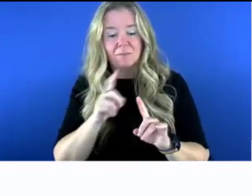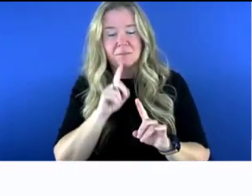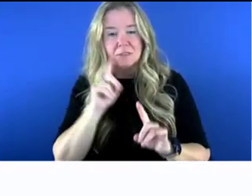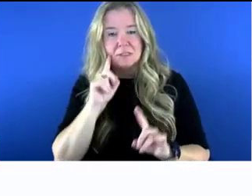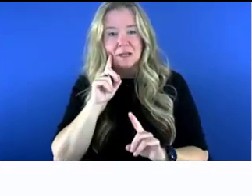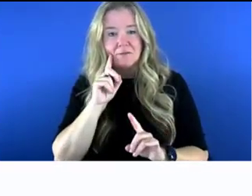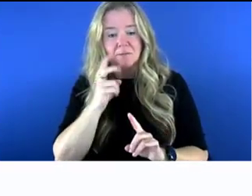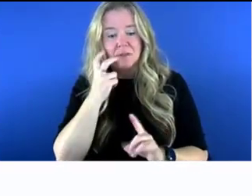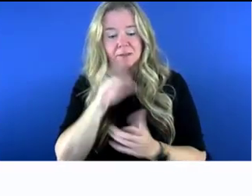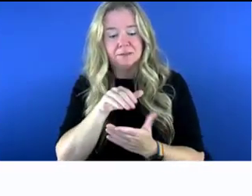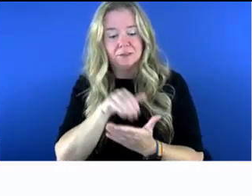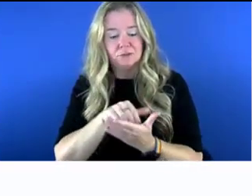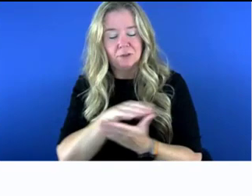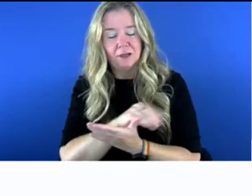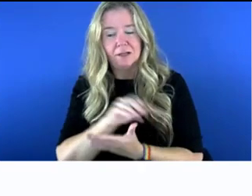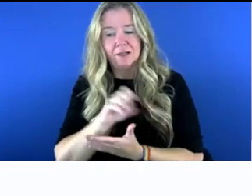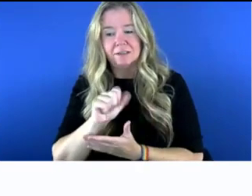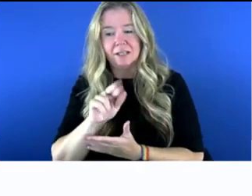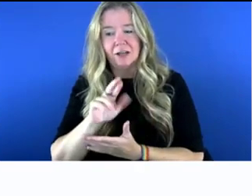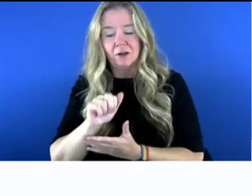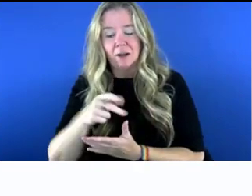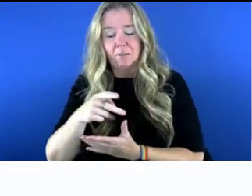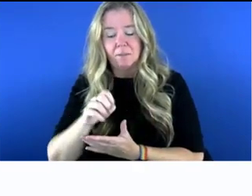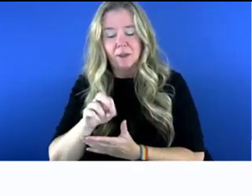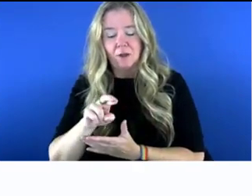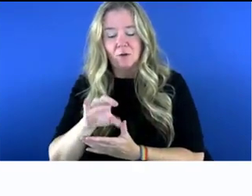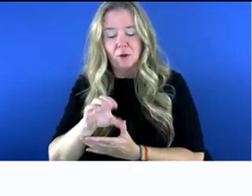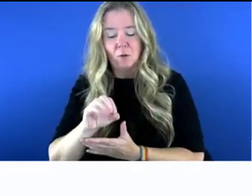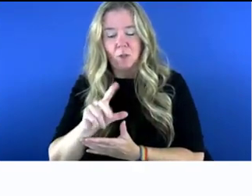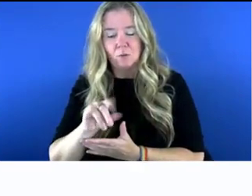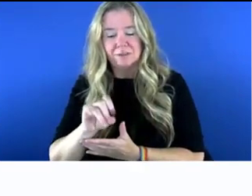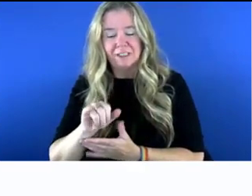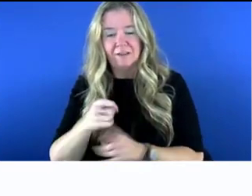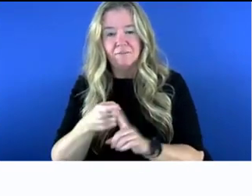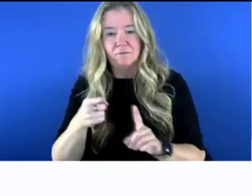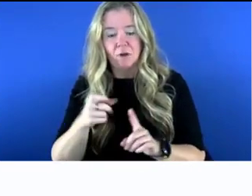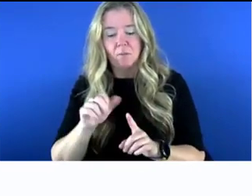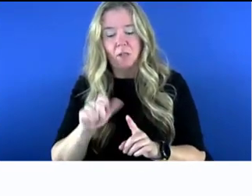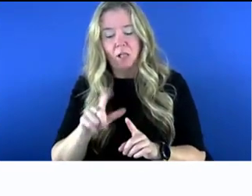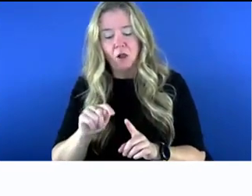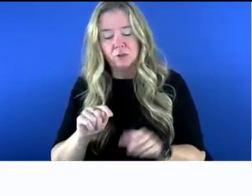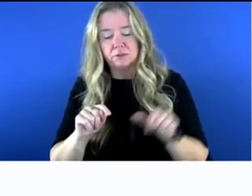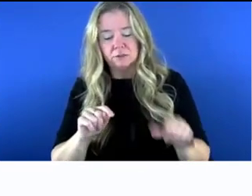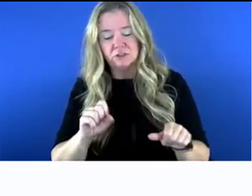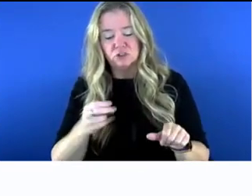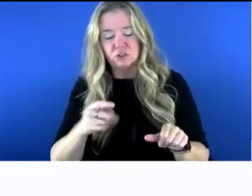as well as Sarah Pericolosi from Alt+Shift. They're just going to share additional resources that are